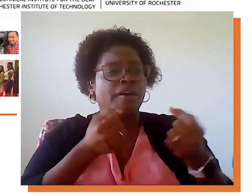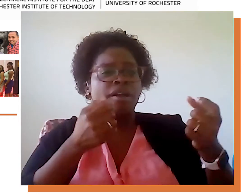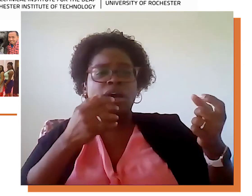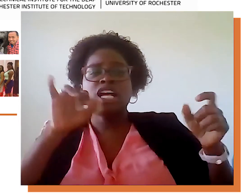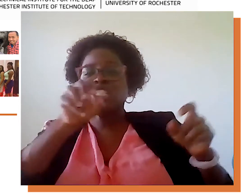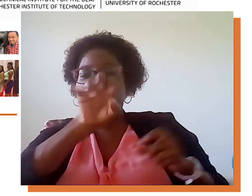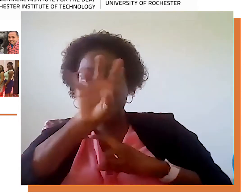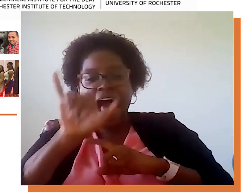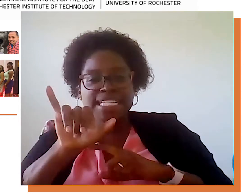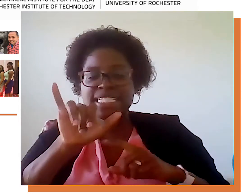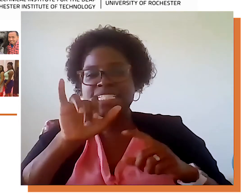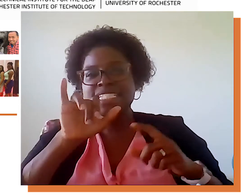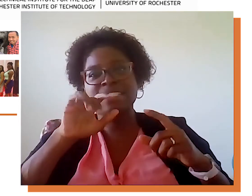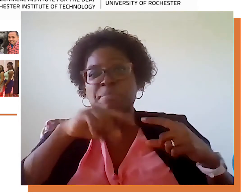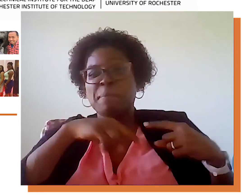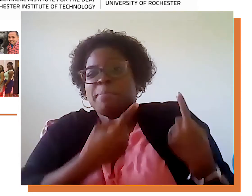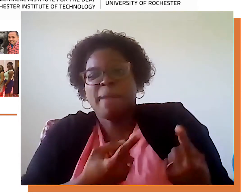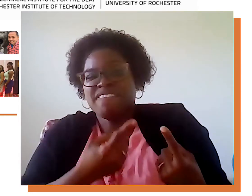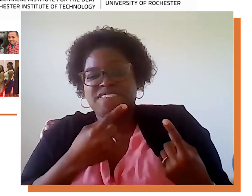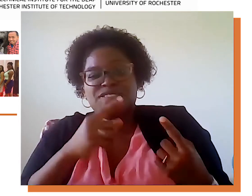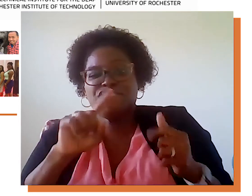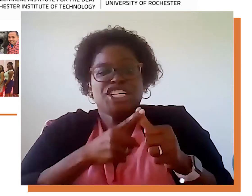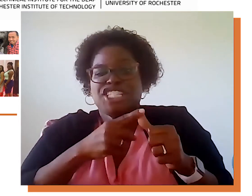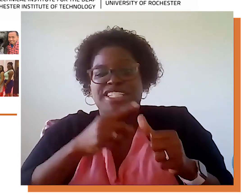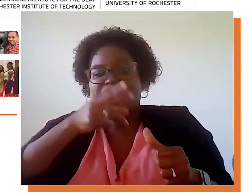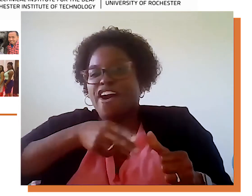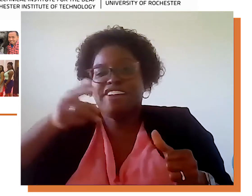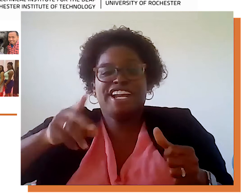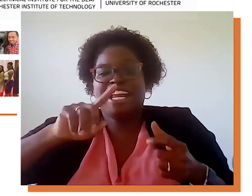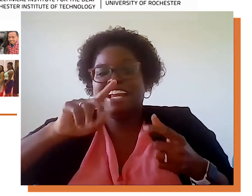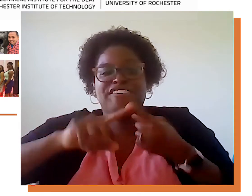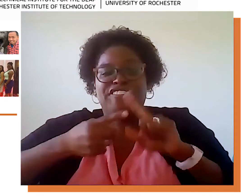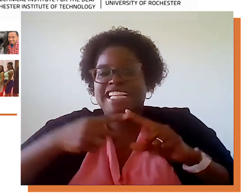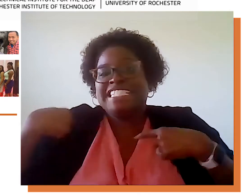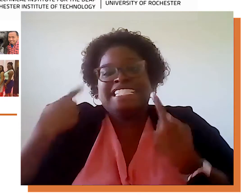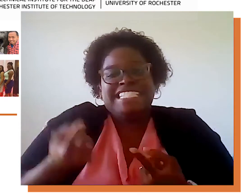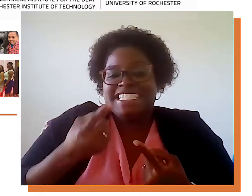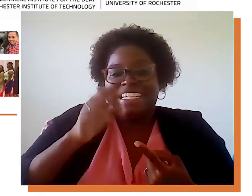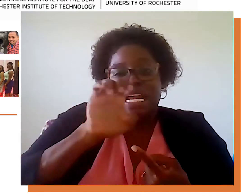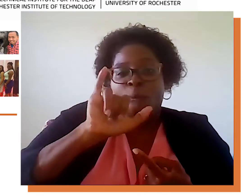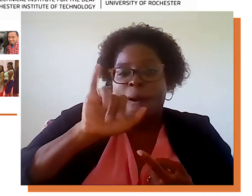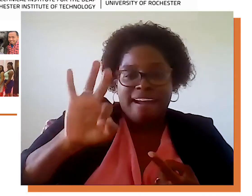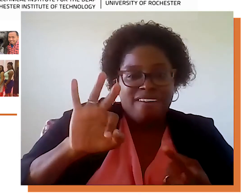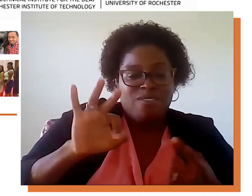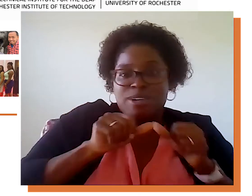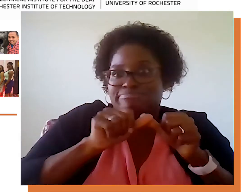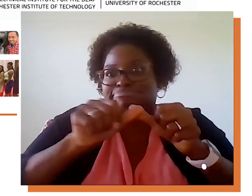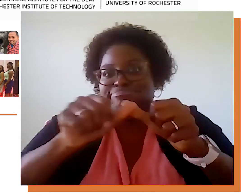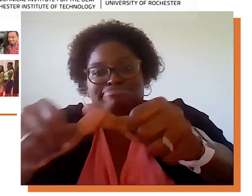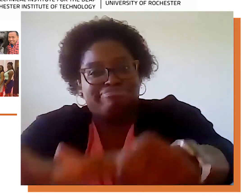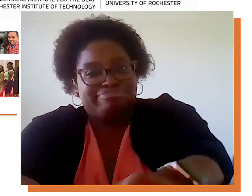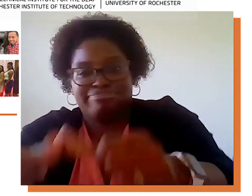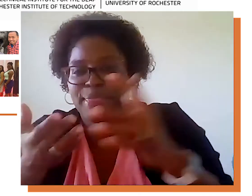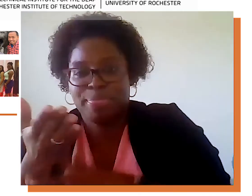It's pure support. It's unconditional love. It's friendship that lasts a lifetime.